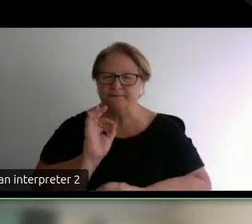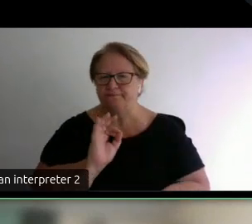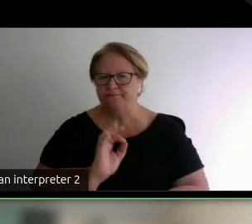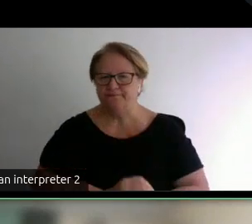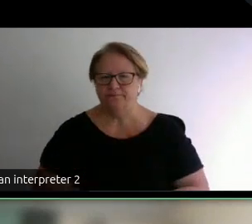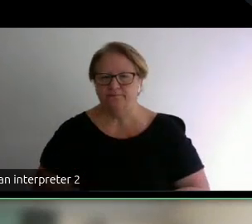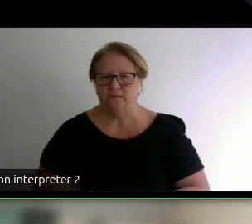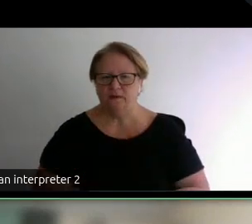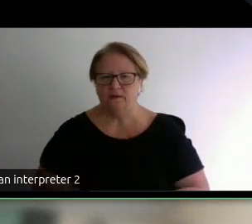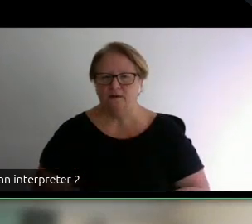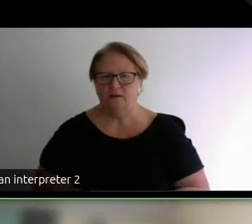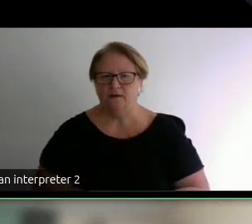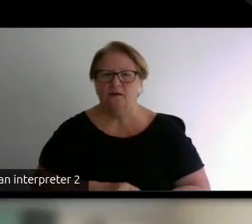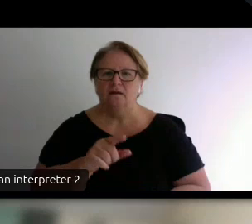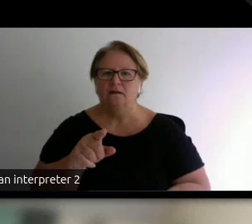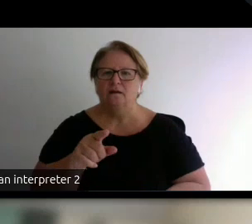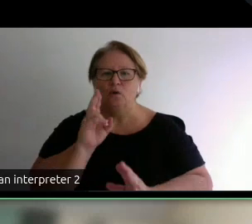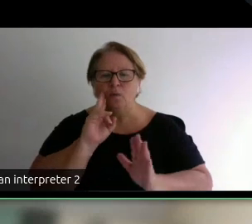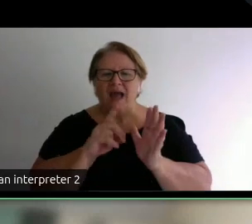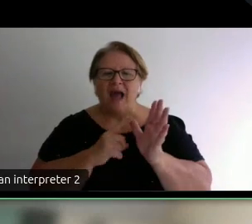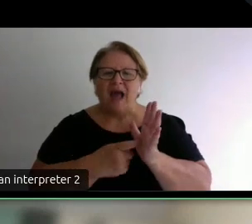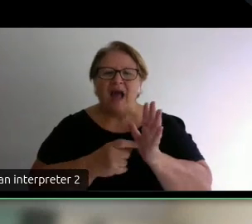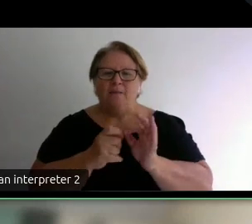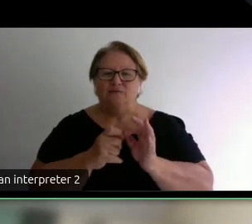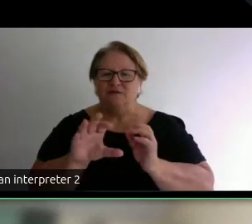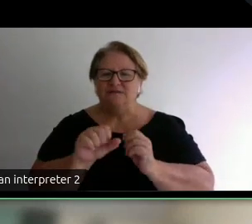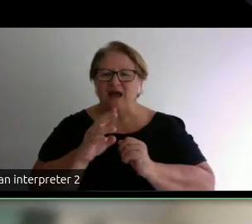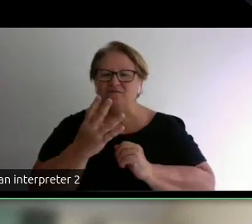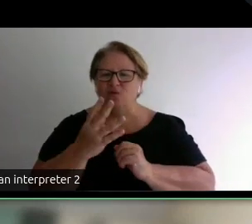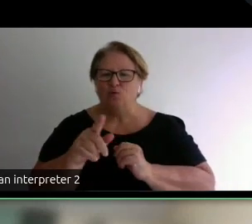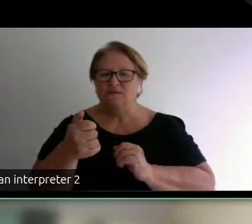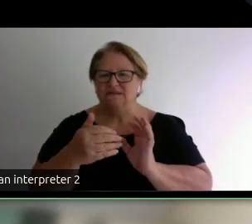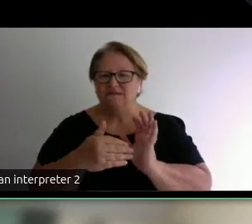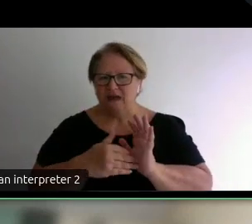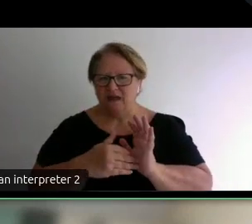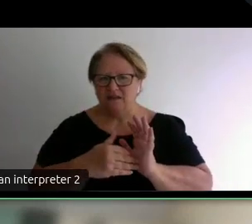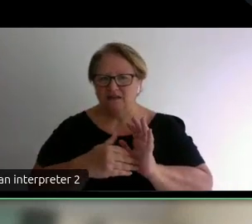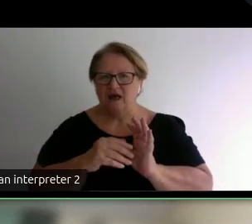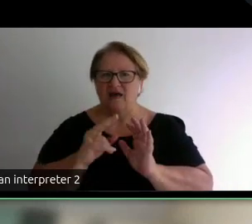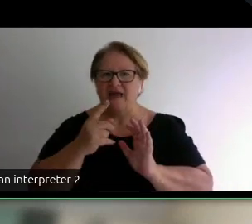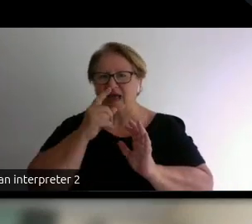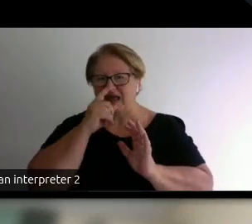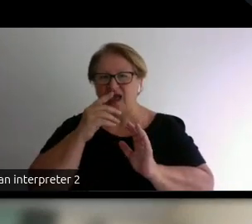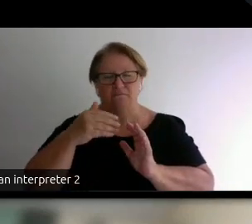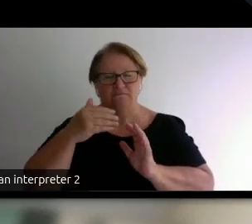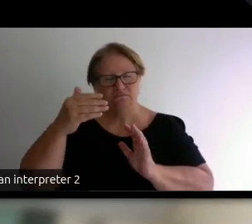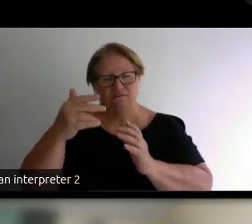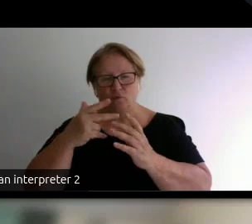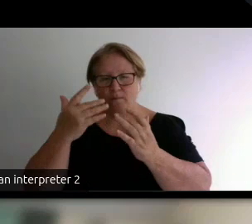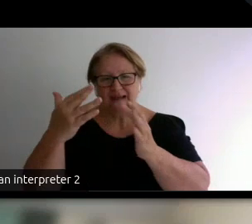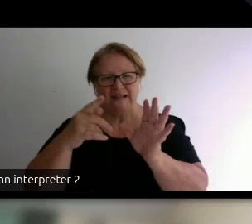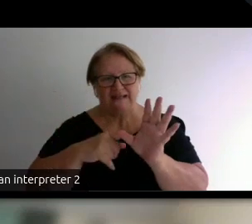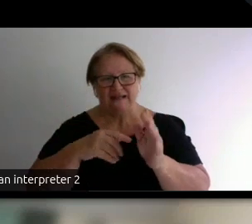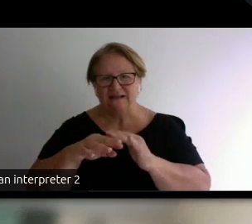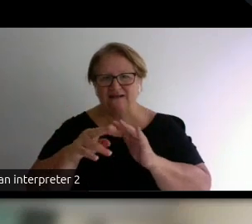is about 4 to 6 months and that's opposed to possibly years in family court proceedings.